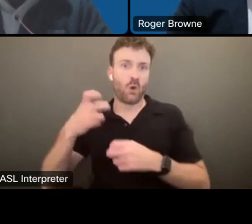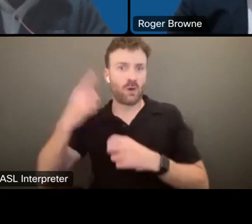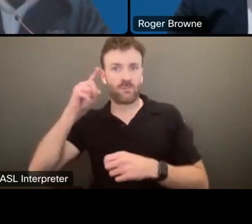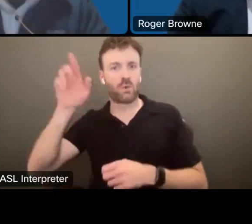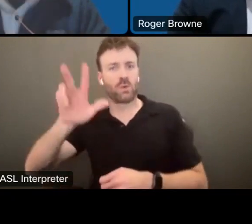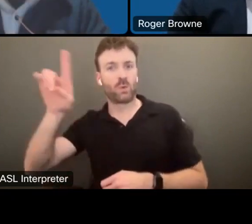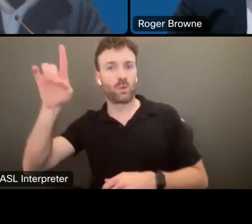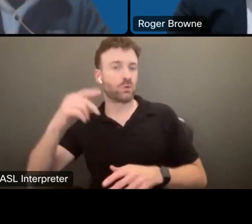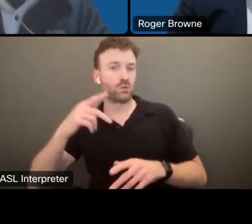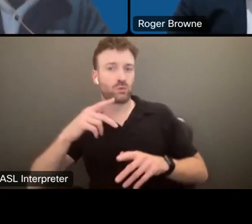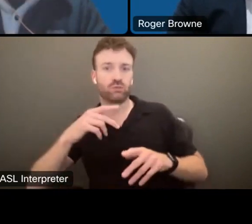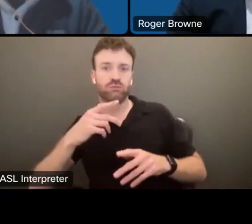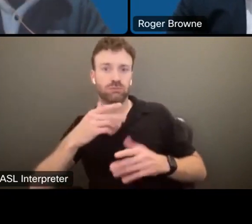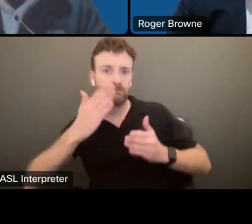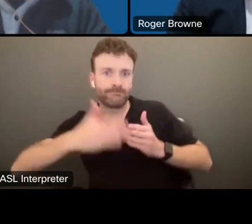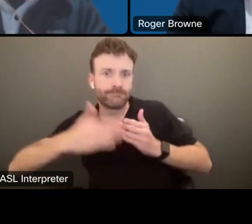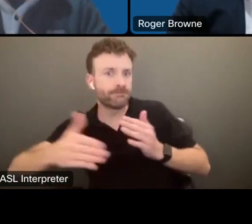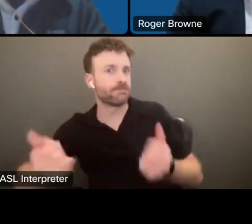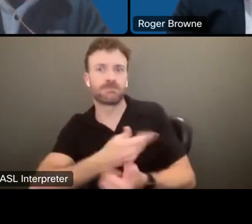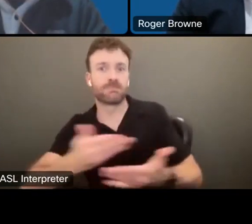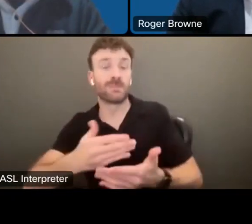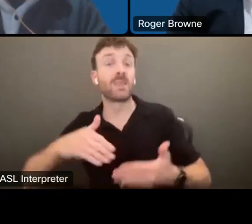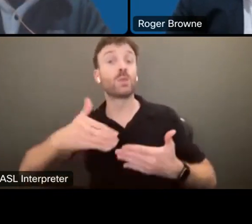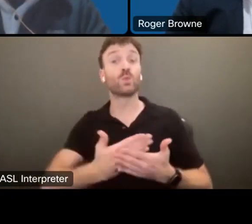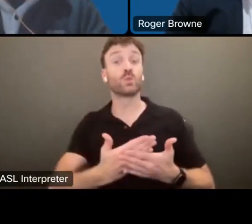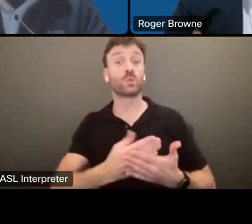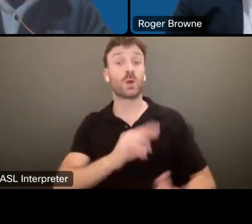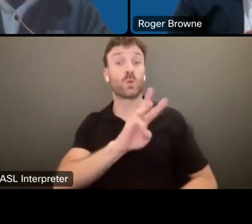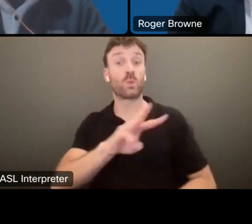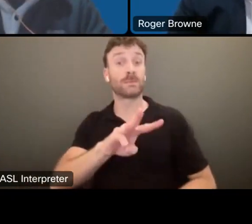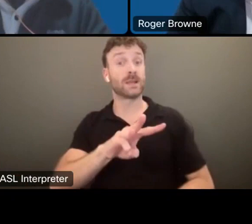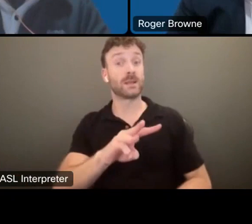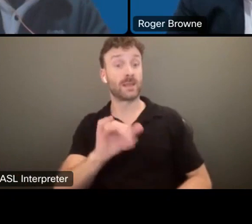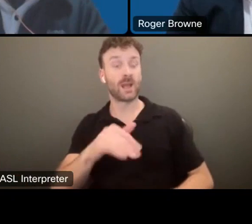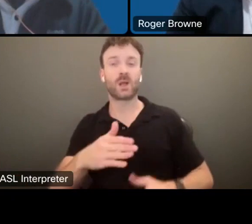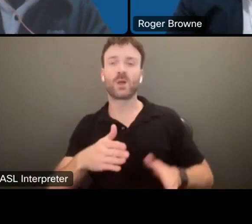And the new road restriction webpage that we're talking about has a back end that actually